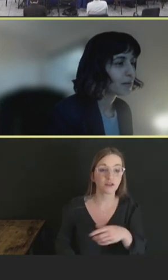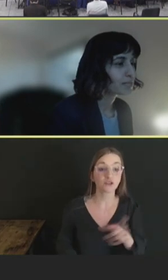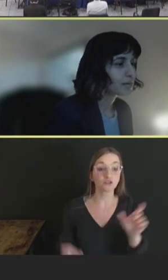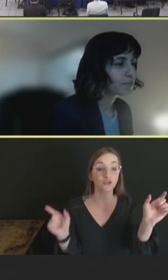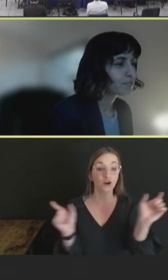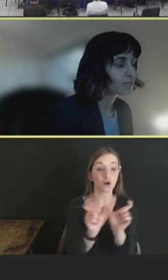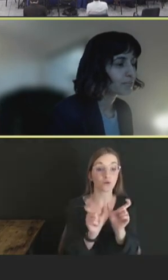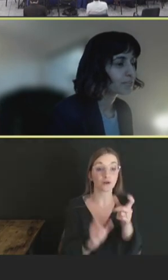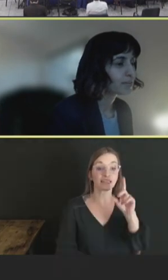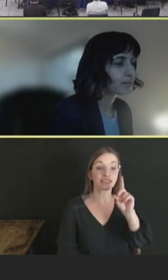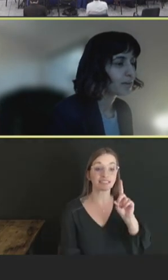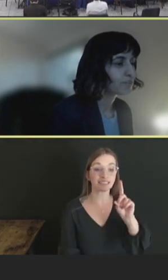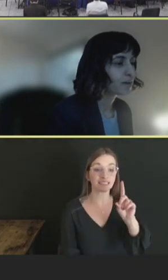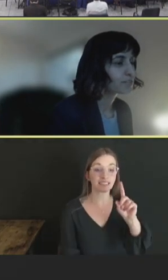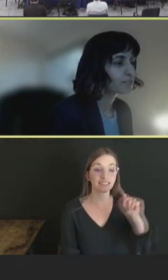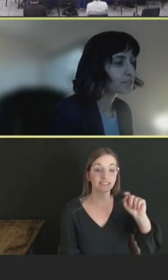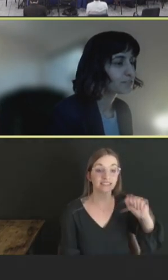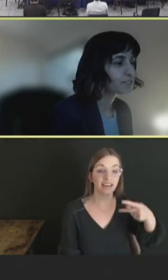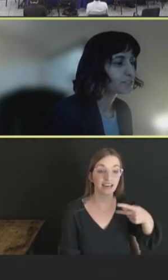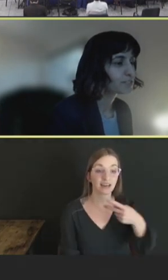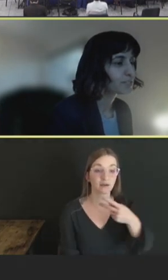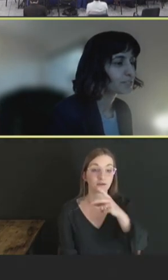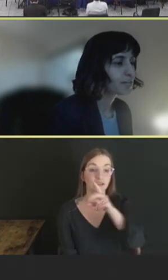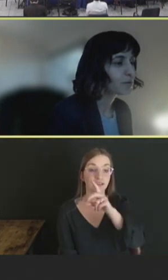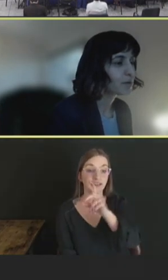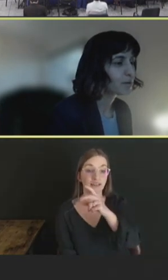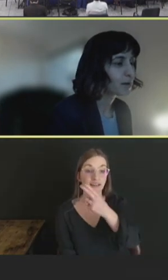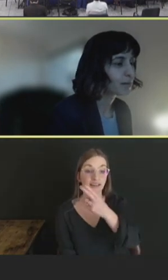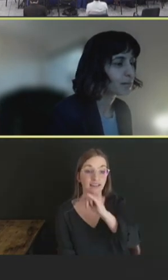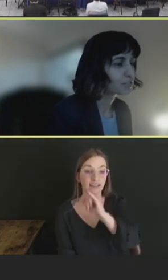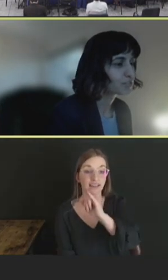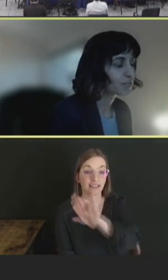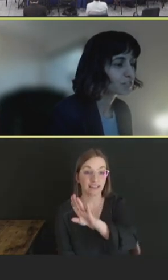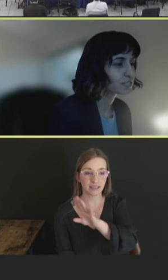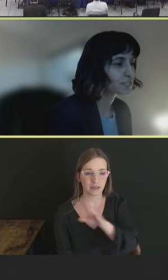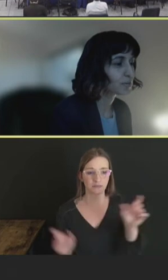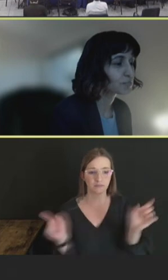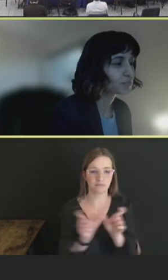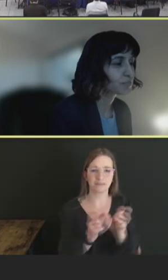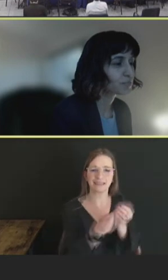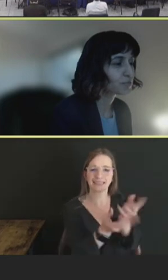done in Finland and found differences in the Hib antibody concentrations observed in the